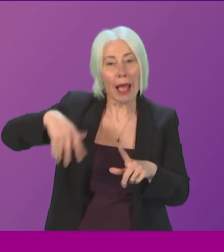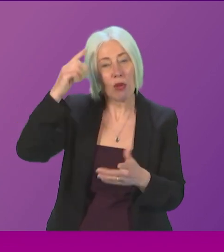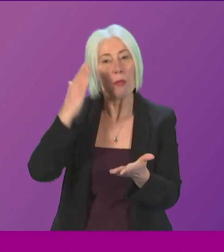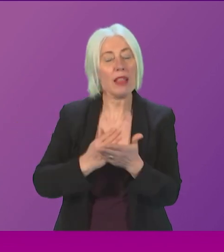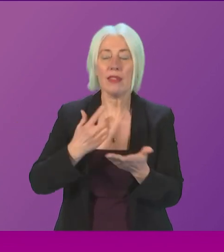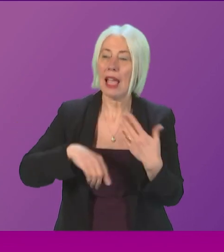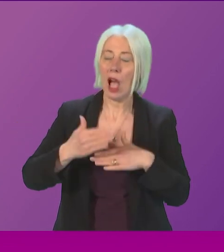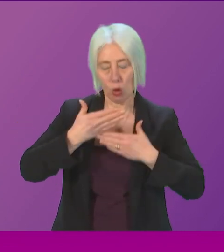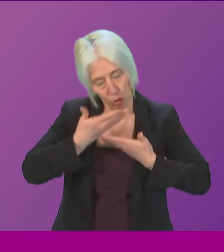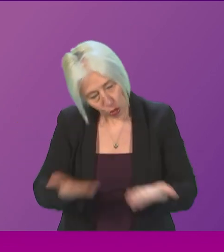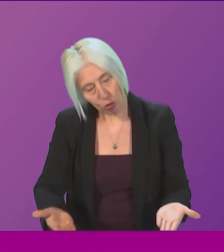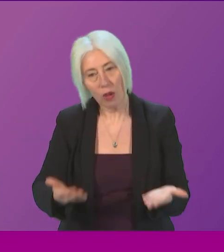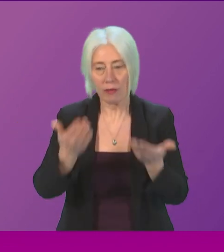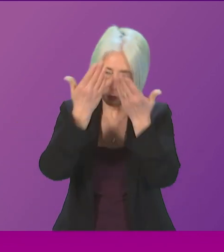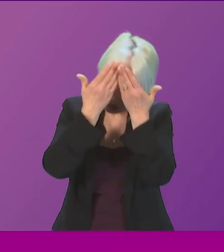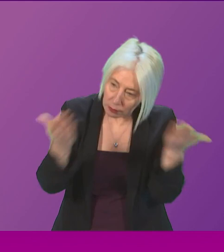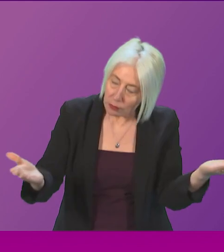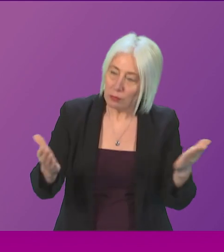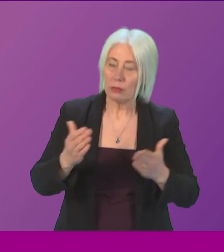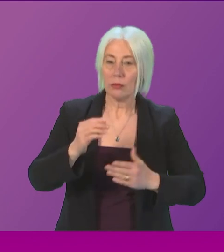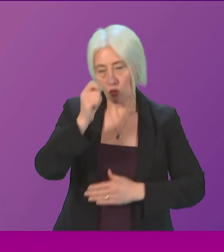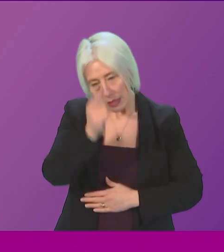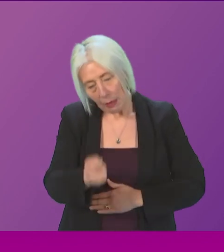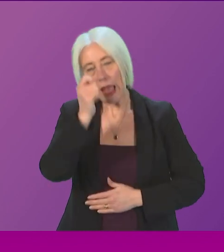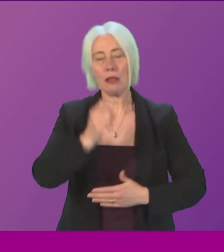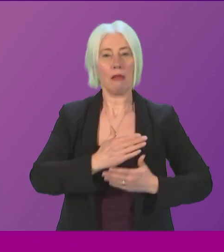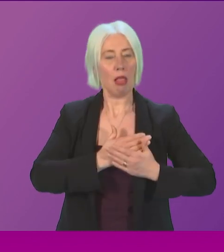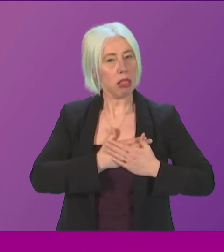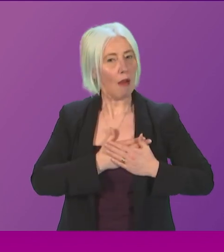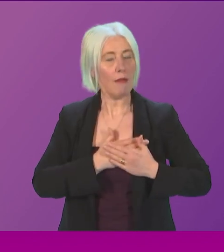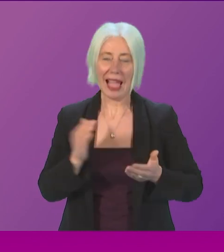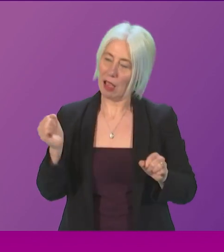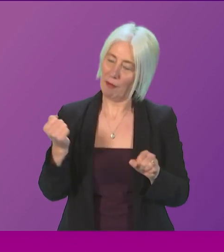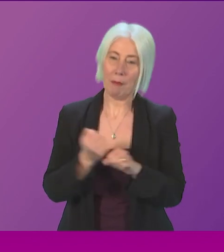with loyalty, respect and love, as I have throughout my life.”